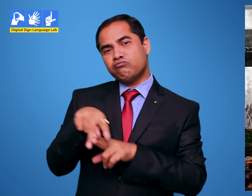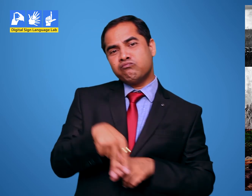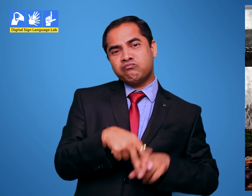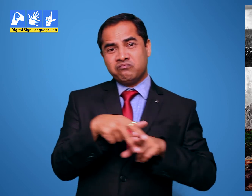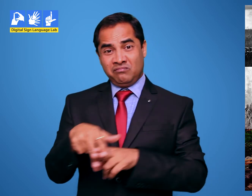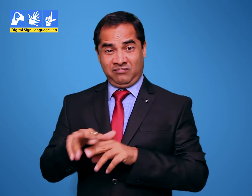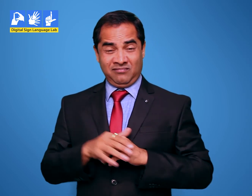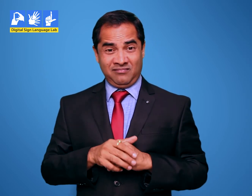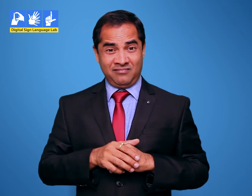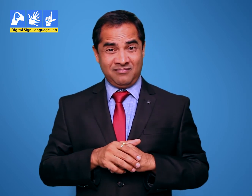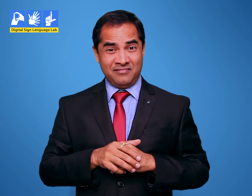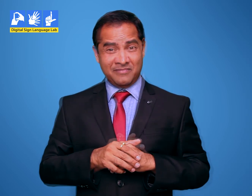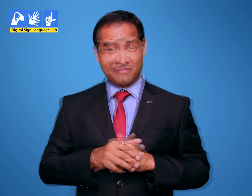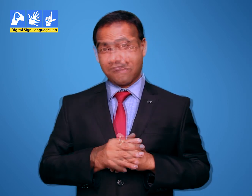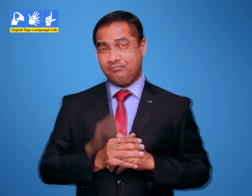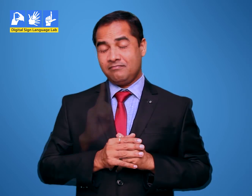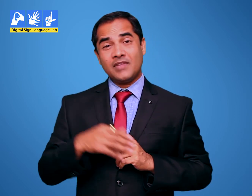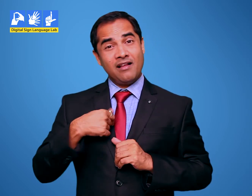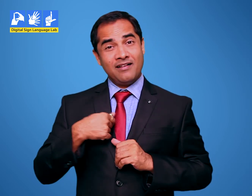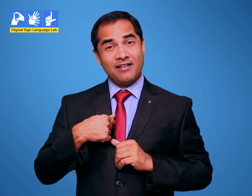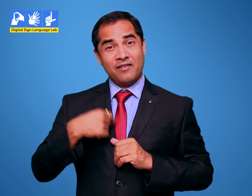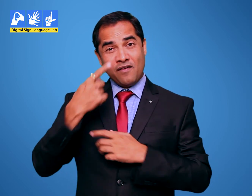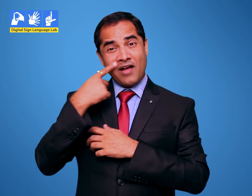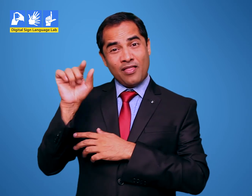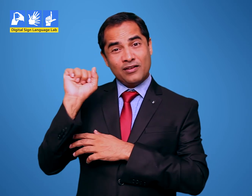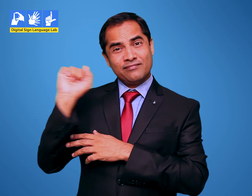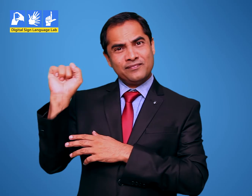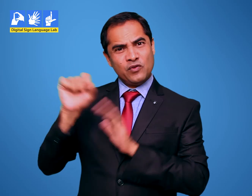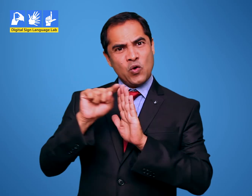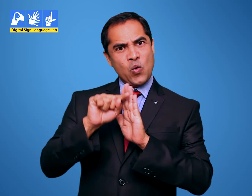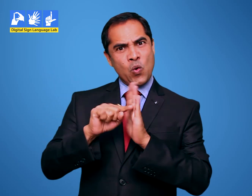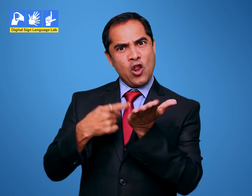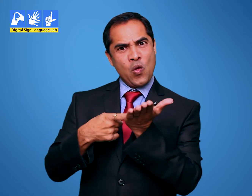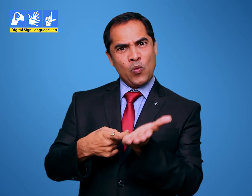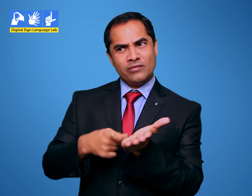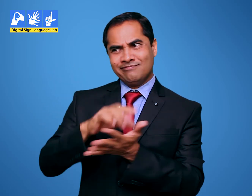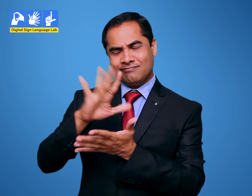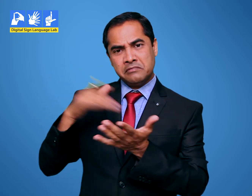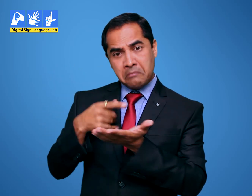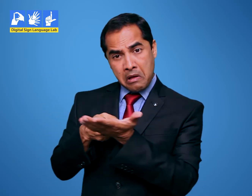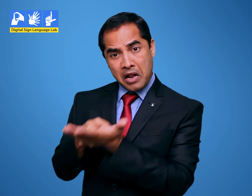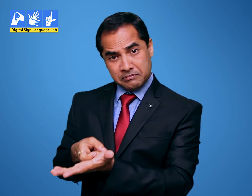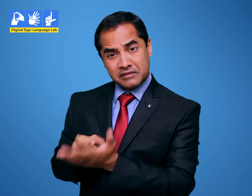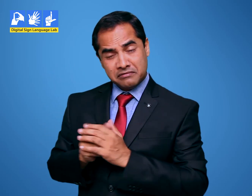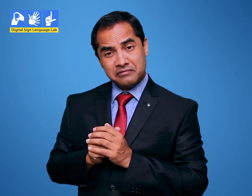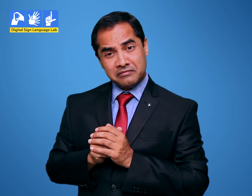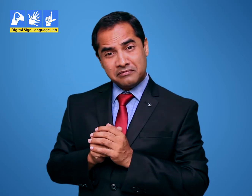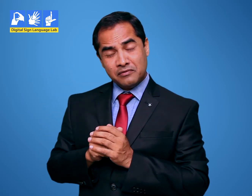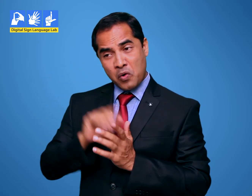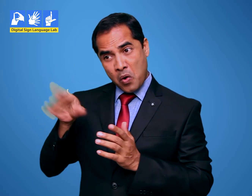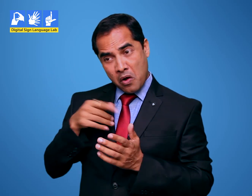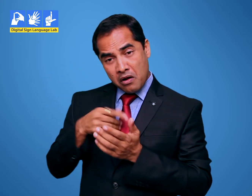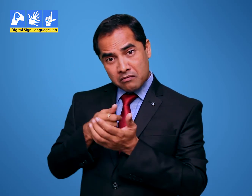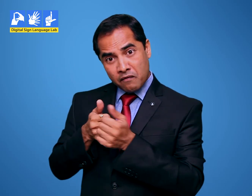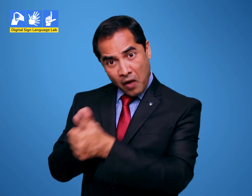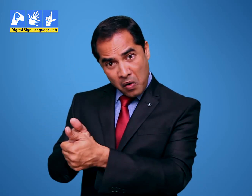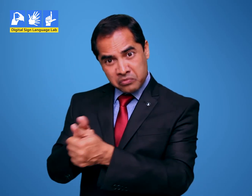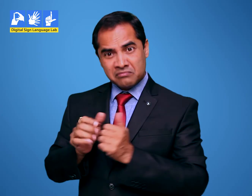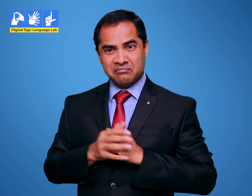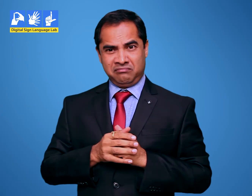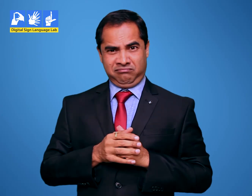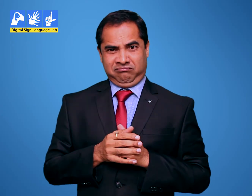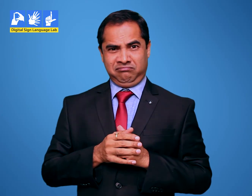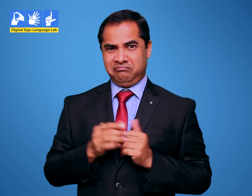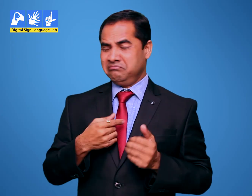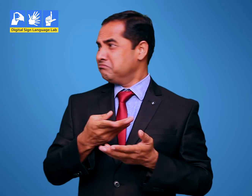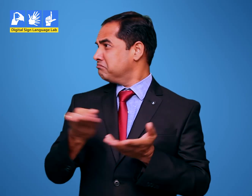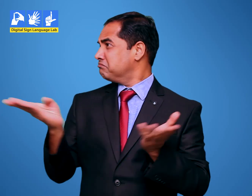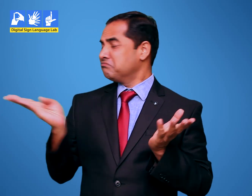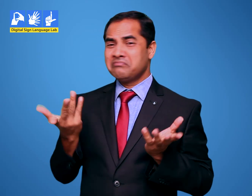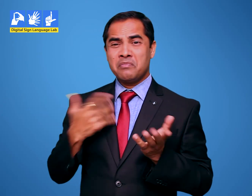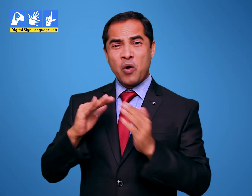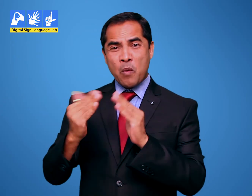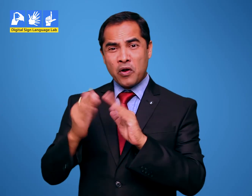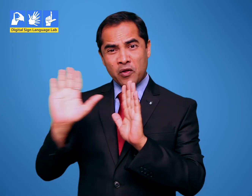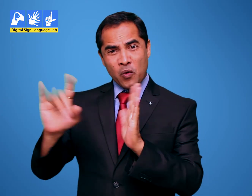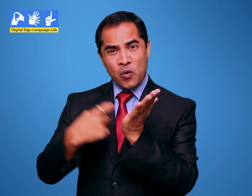bulls. As long as, I obeyed my father and my tribe, I was not troubled by the laws